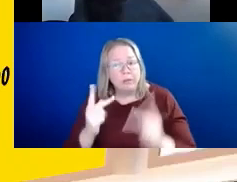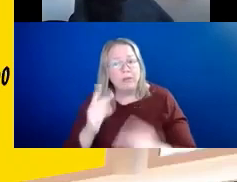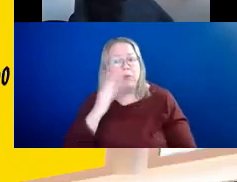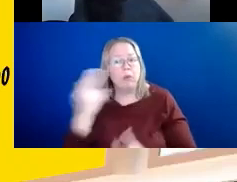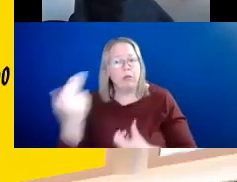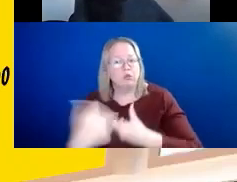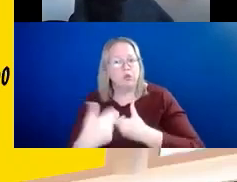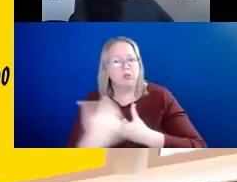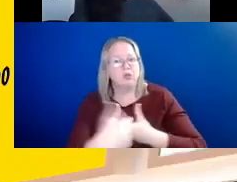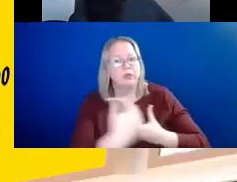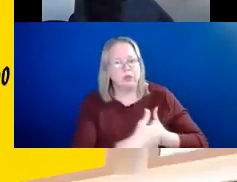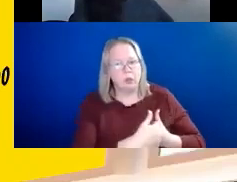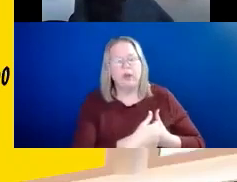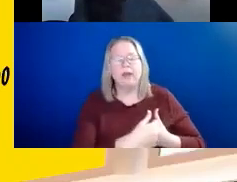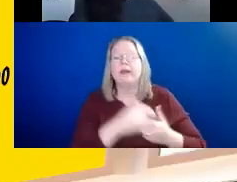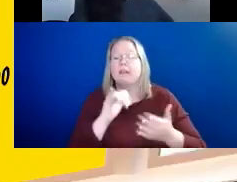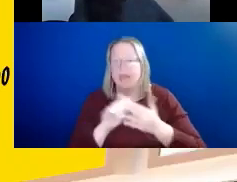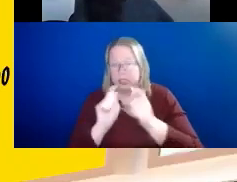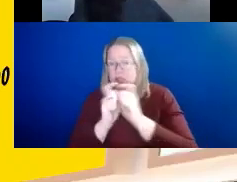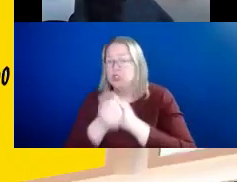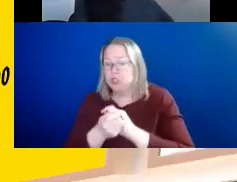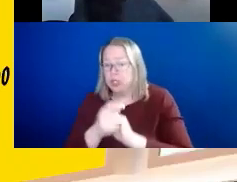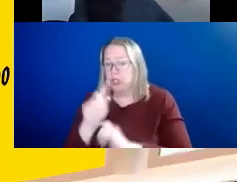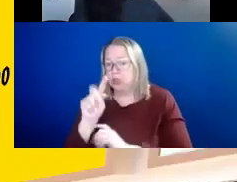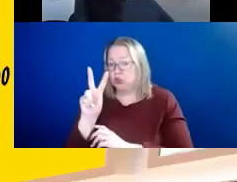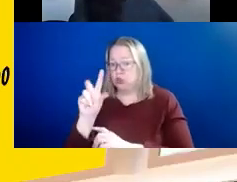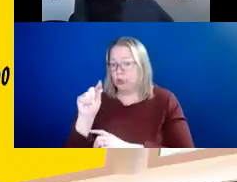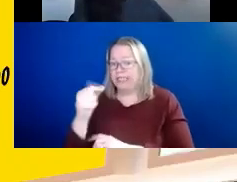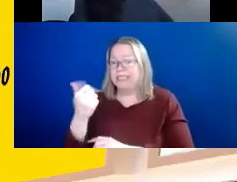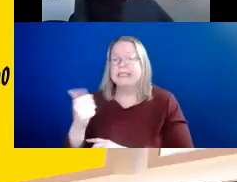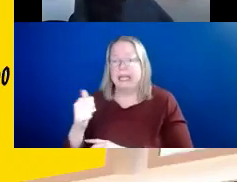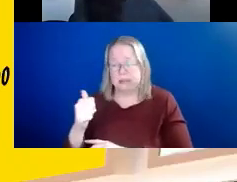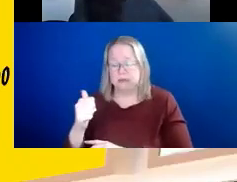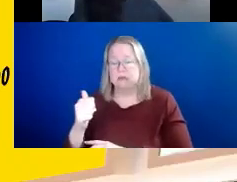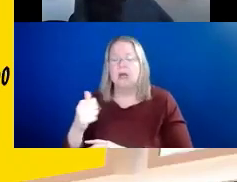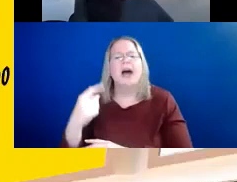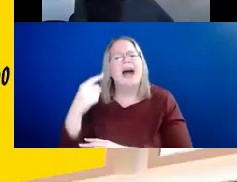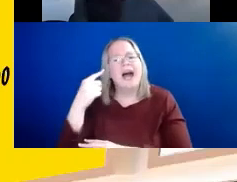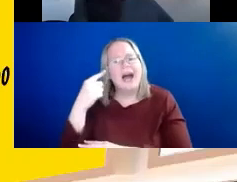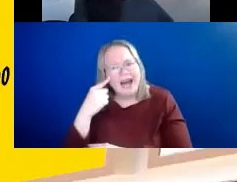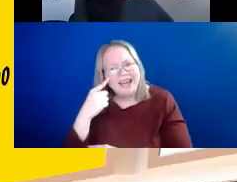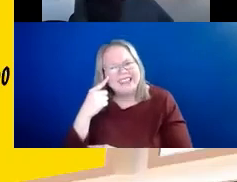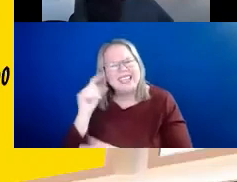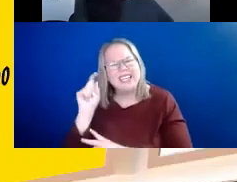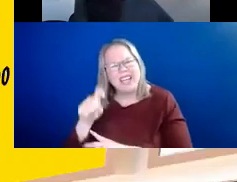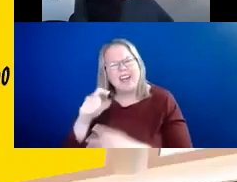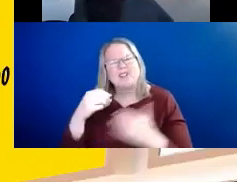12:52:08 That was changed in 2010. I think we will have to have, maybe it's